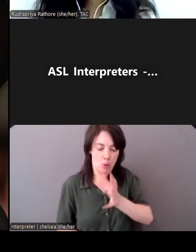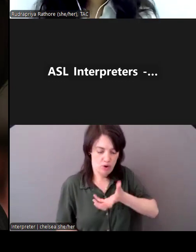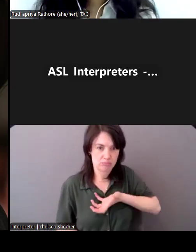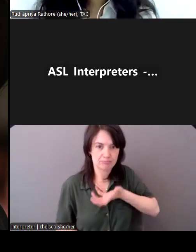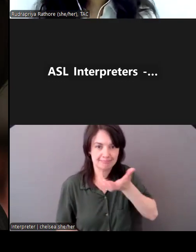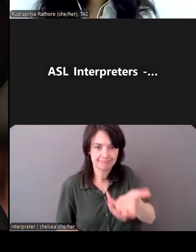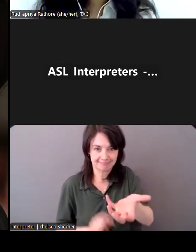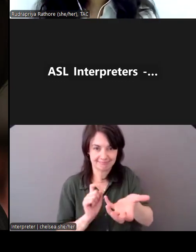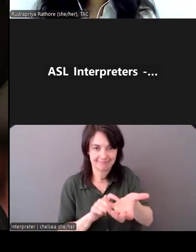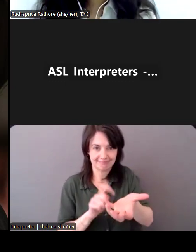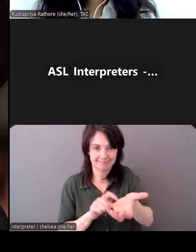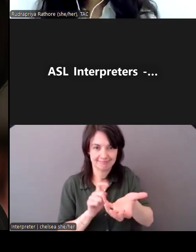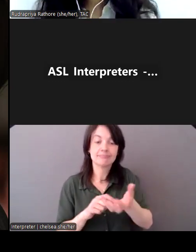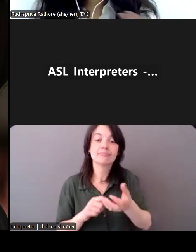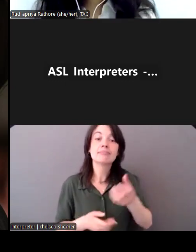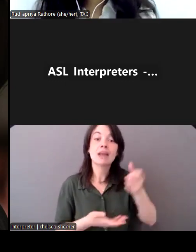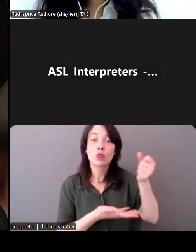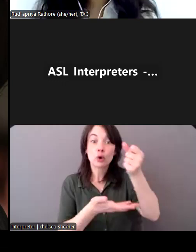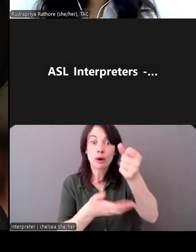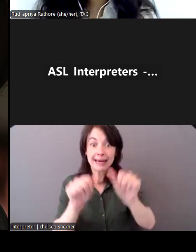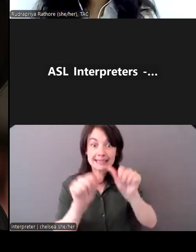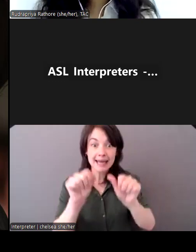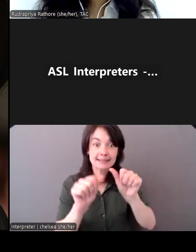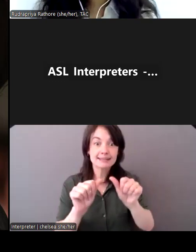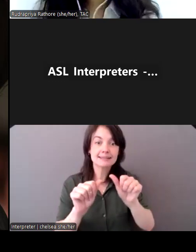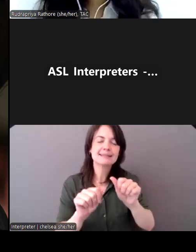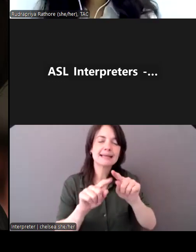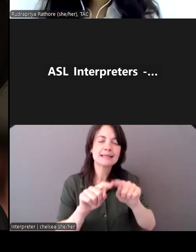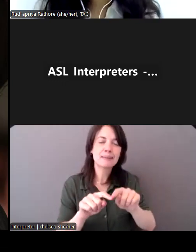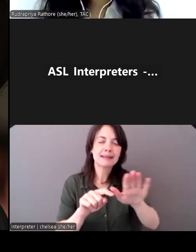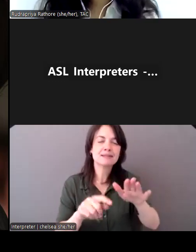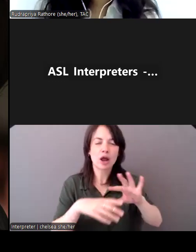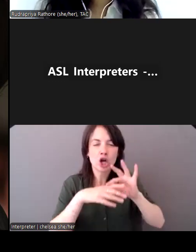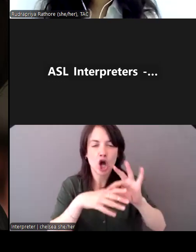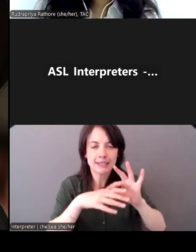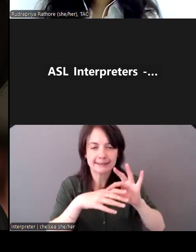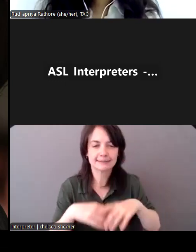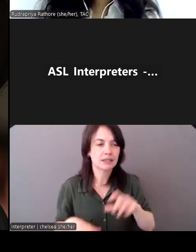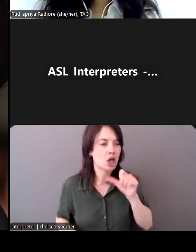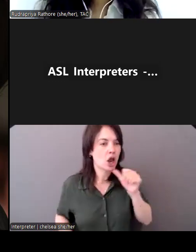grants are assessed based on the content of the application not the formality of the tone um so